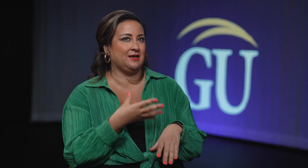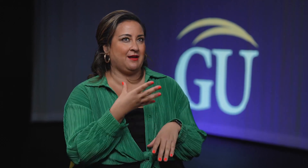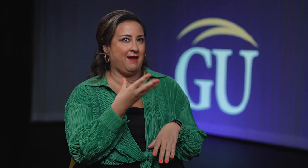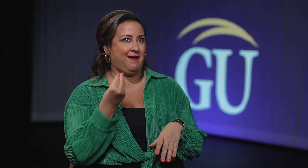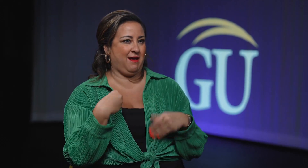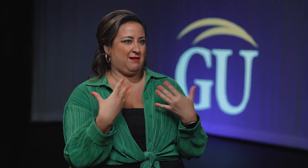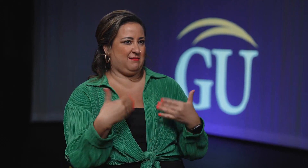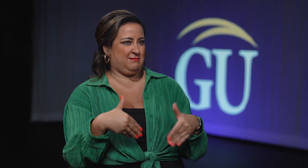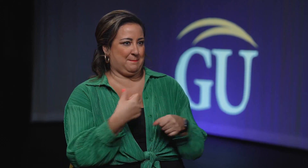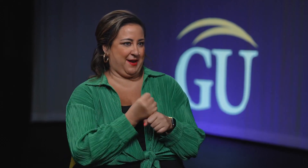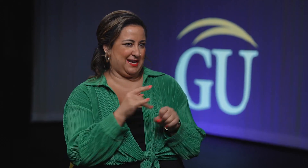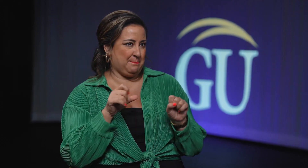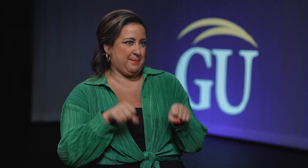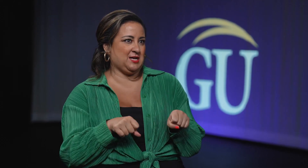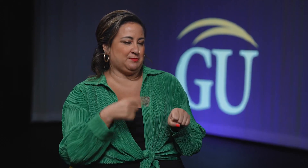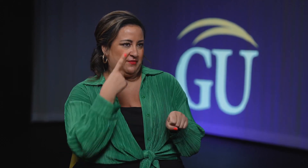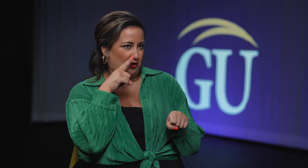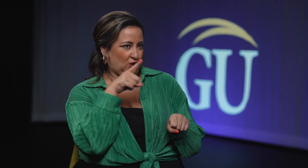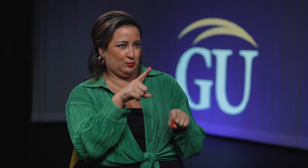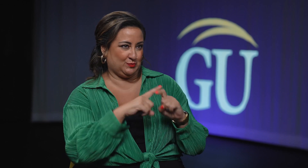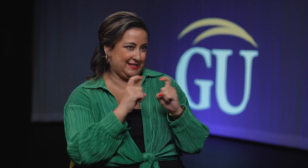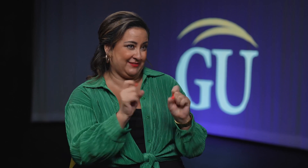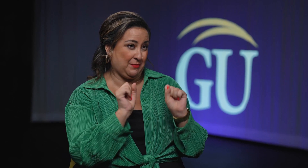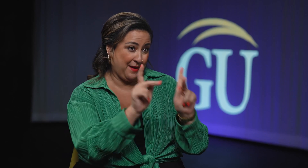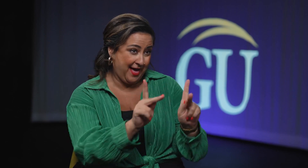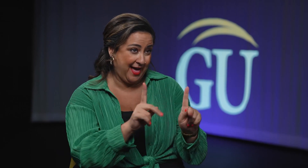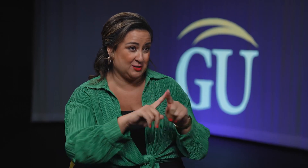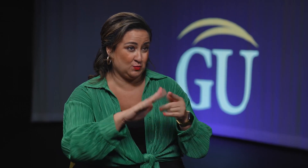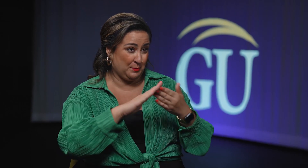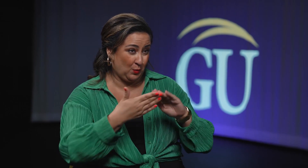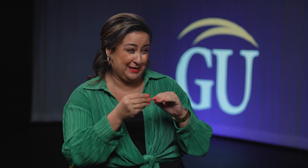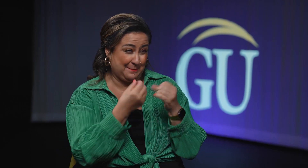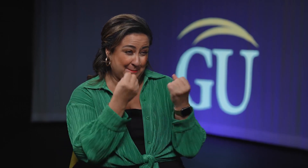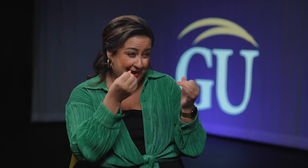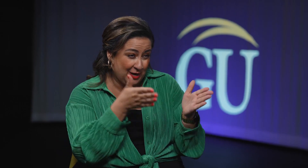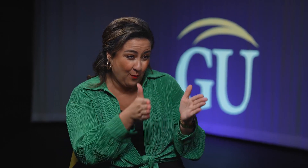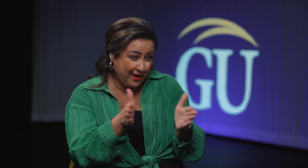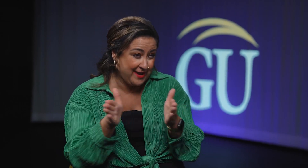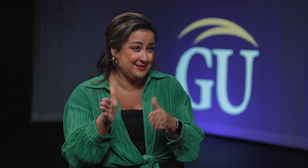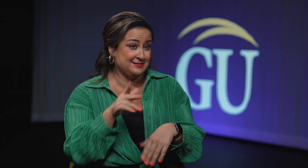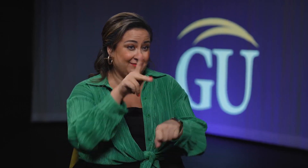and that made it possible for you to give back to the community in many ways.